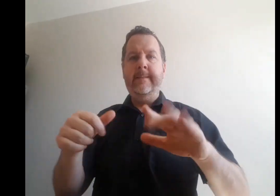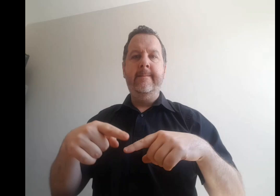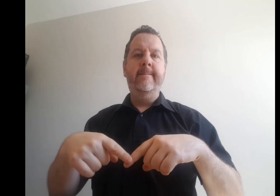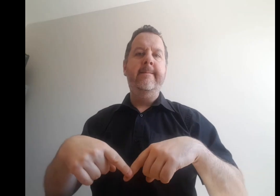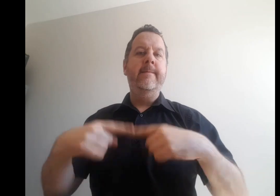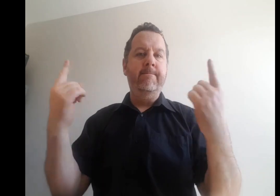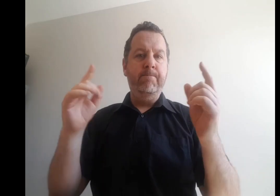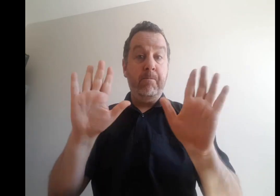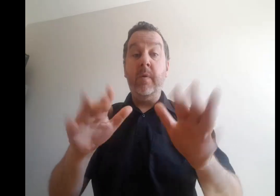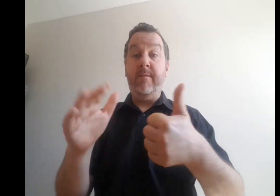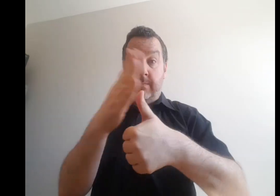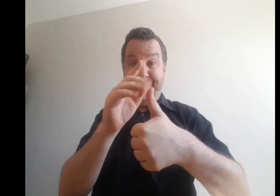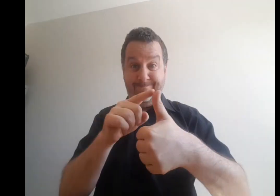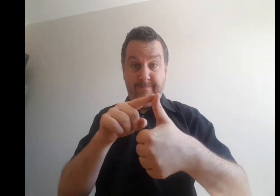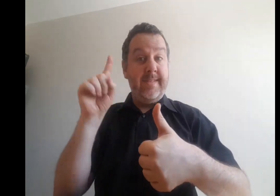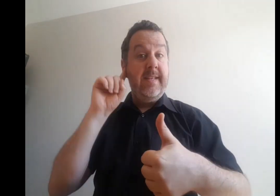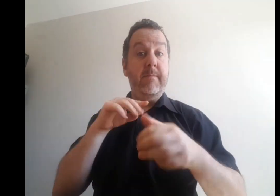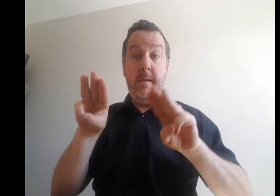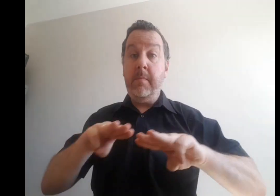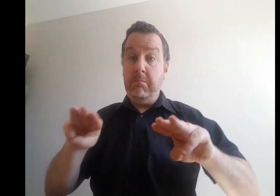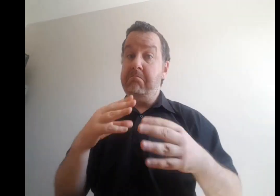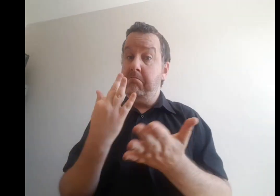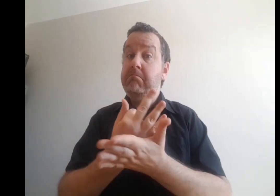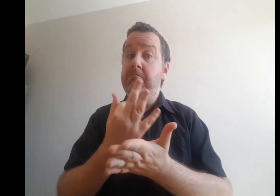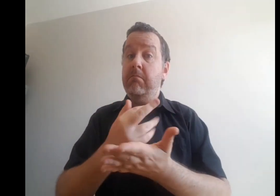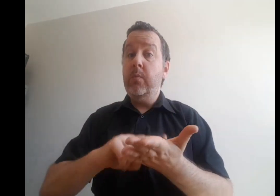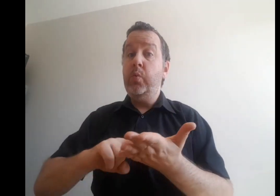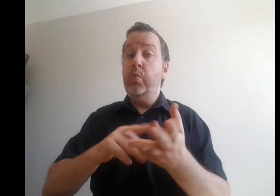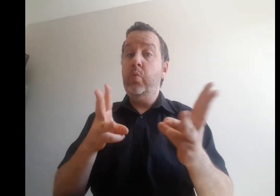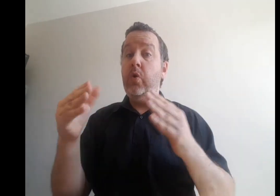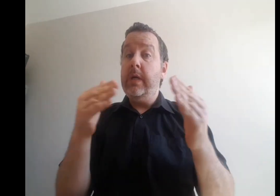first of all, deaf people used the workhouse quite a lot.